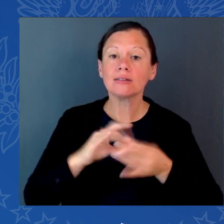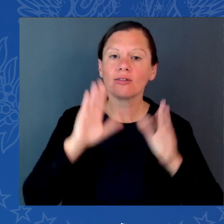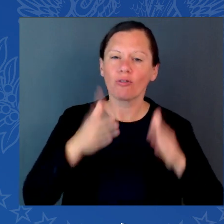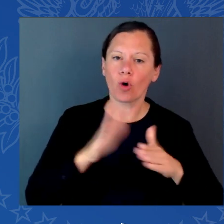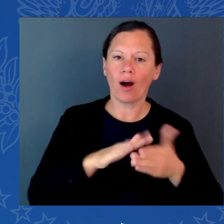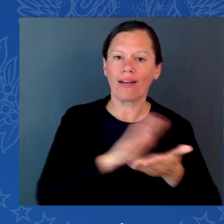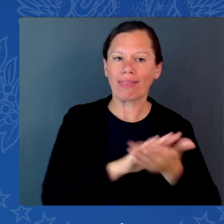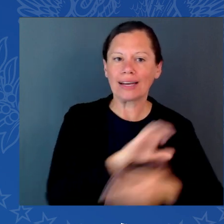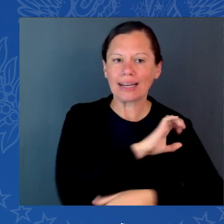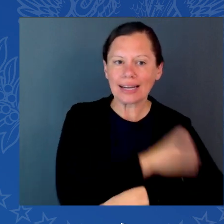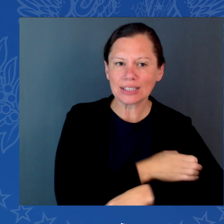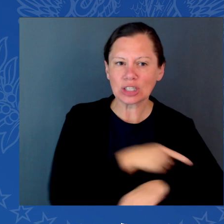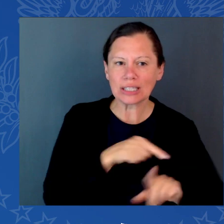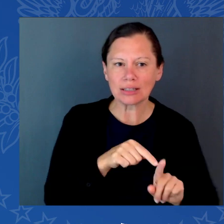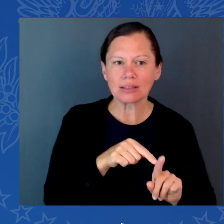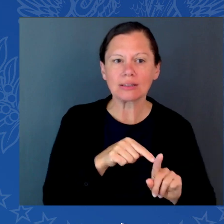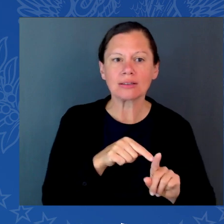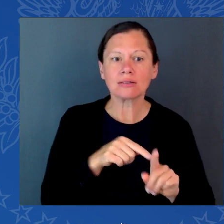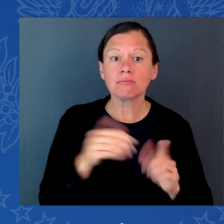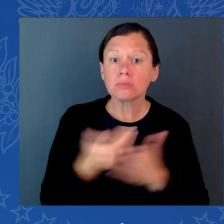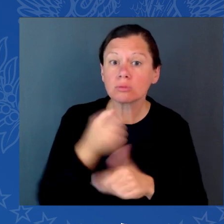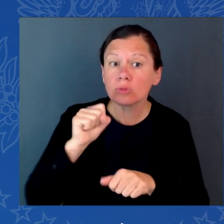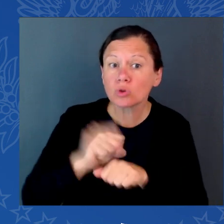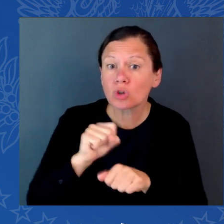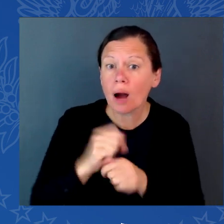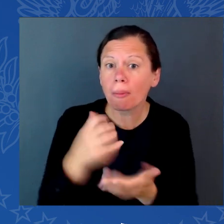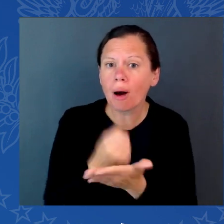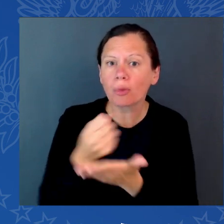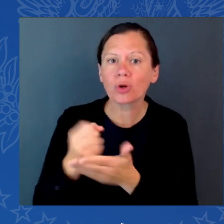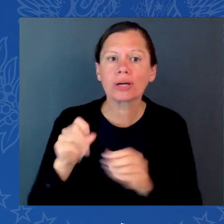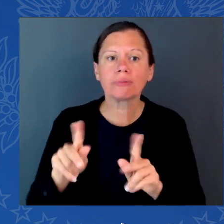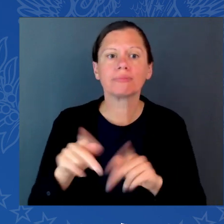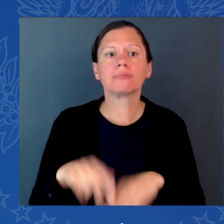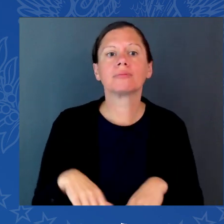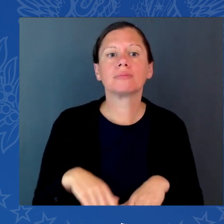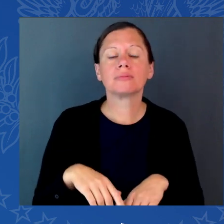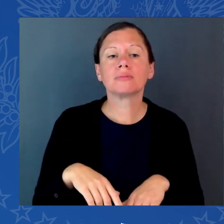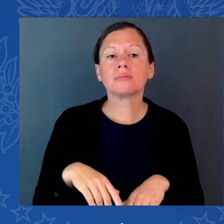and long term gains throughout the new corridors for all parties. Distinguished audience,